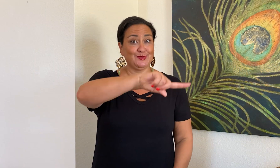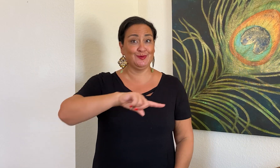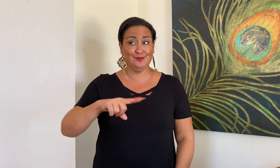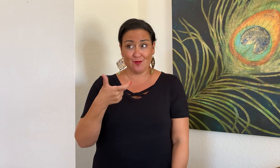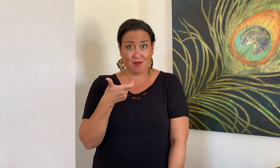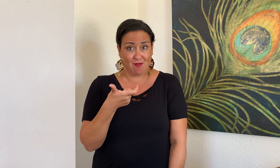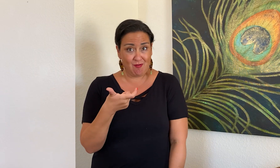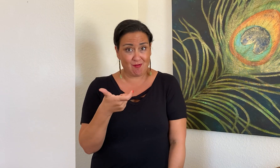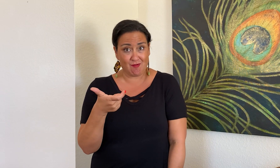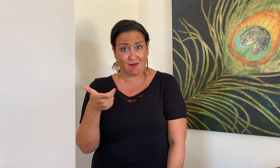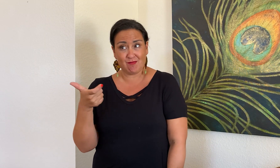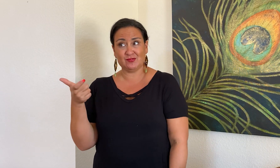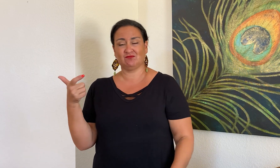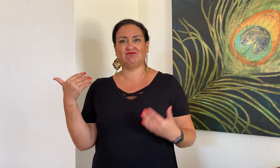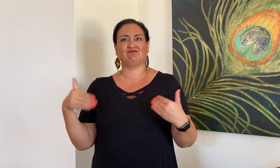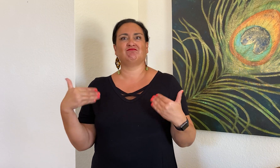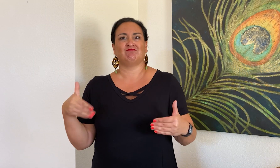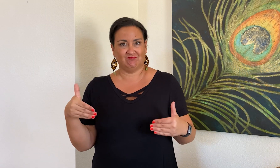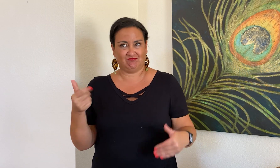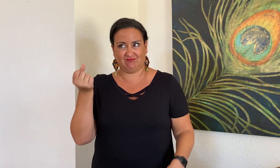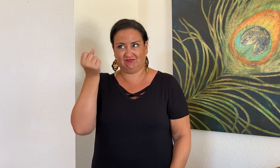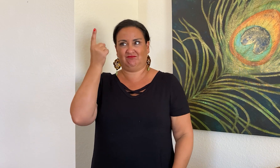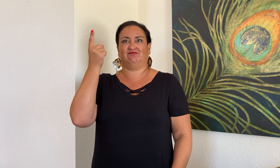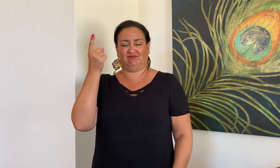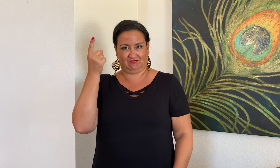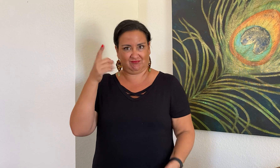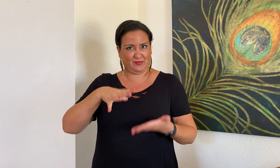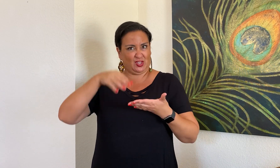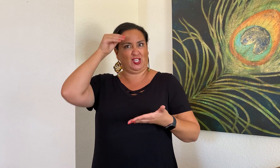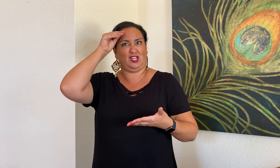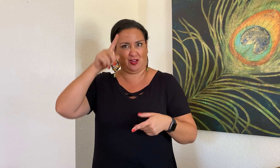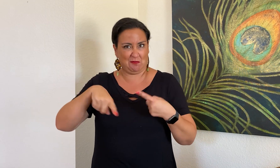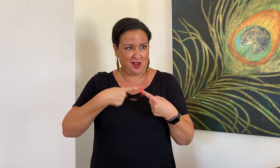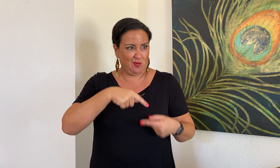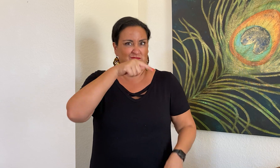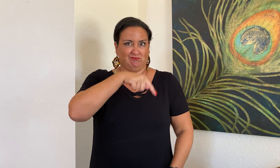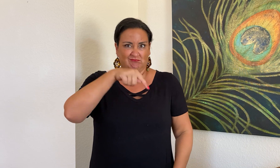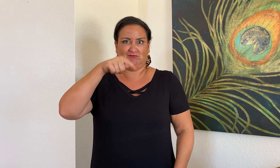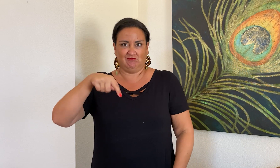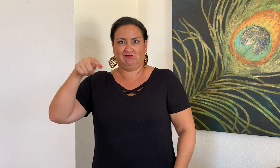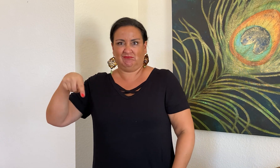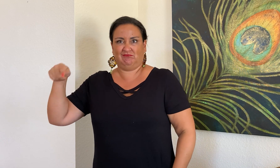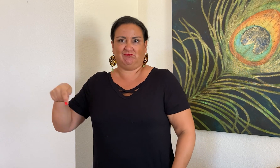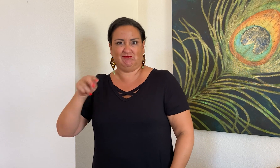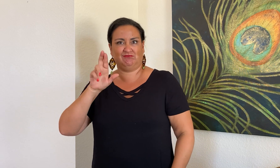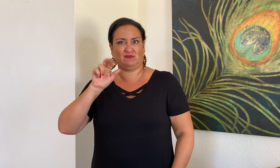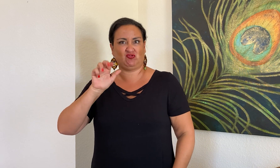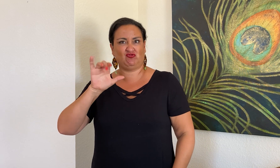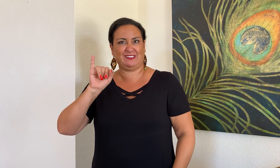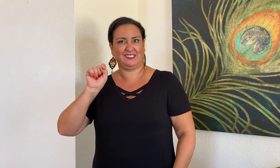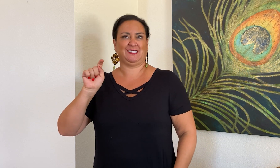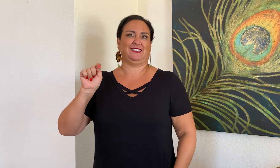Now, to those of you watching, you've learned about many symbols